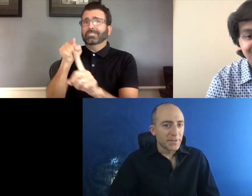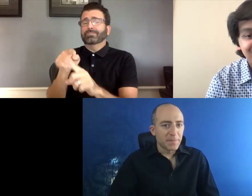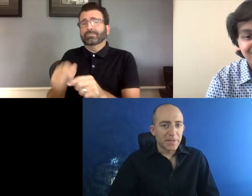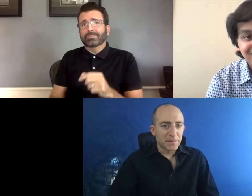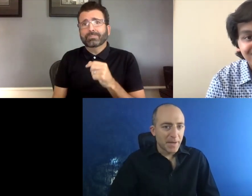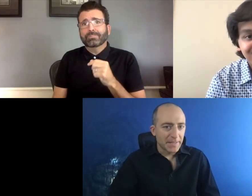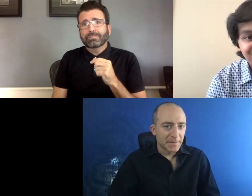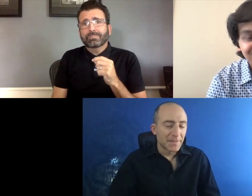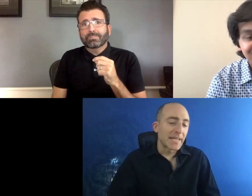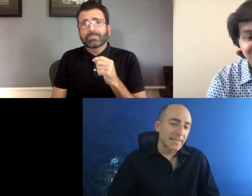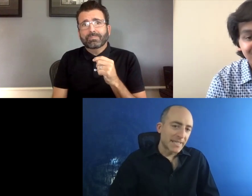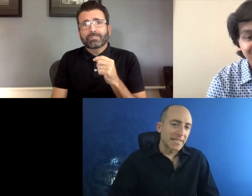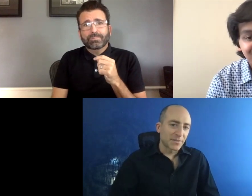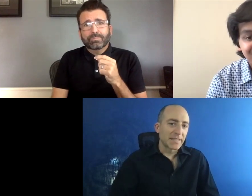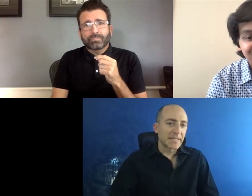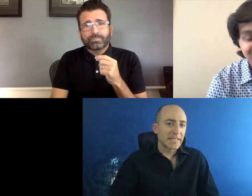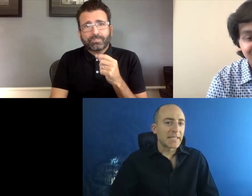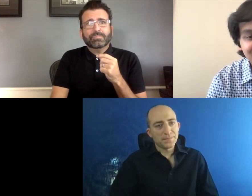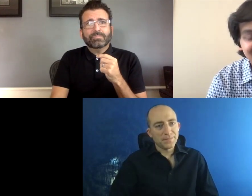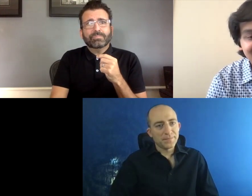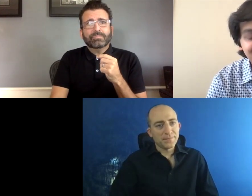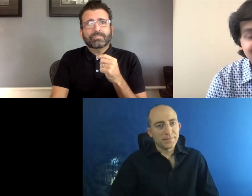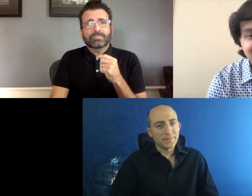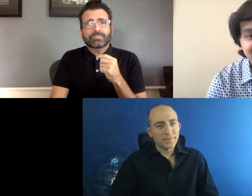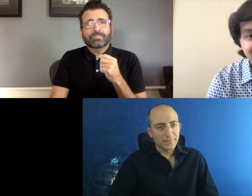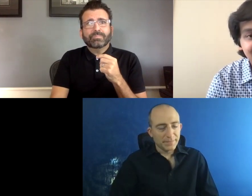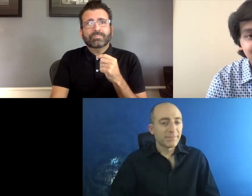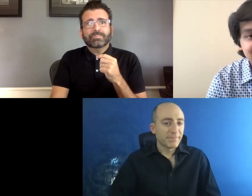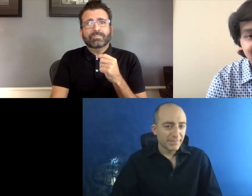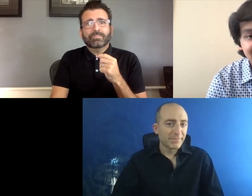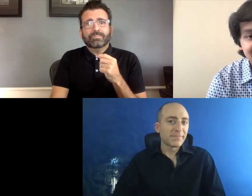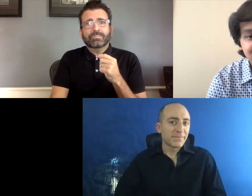much as possible. That's, that's really the key. ESHAAN: I love that and I think really acting as a